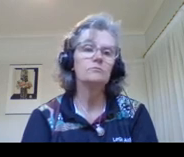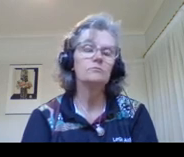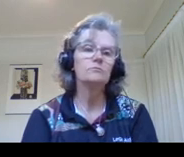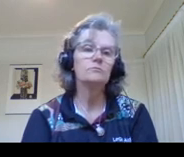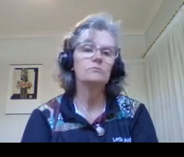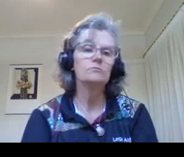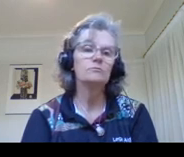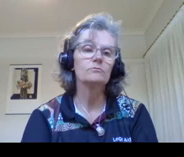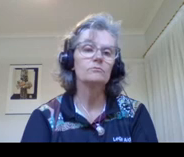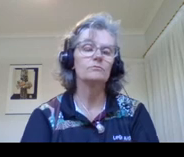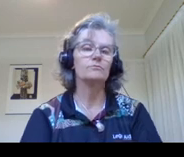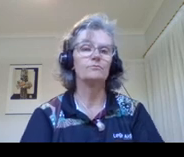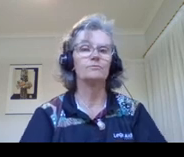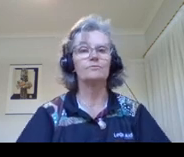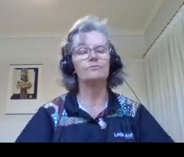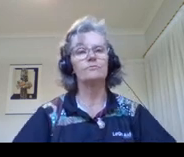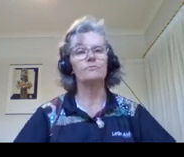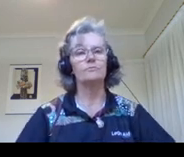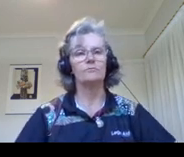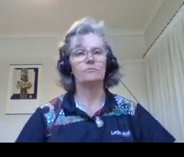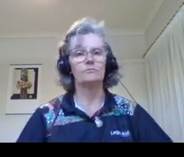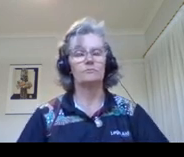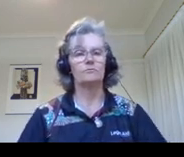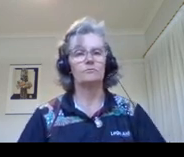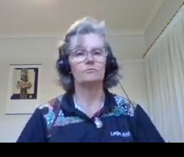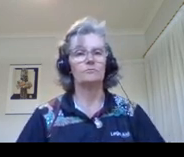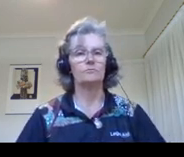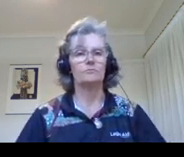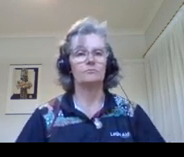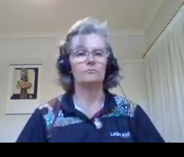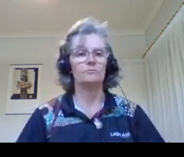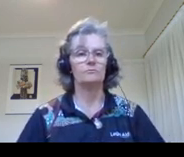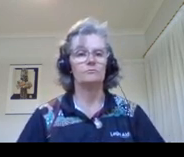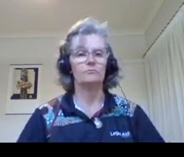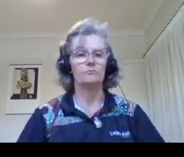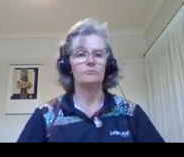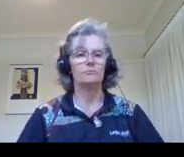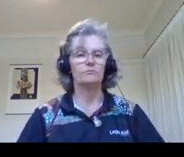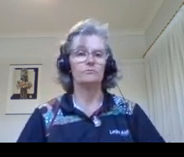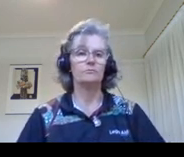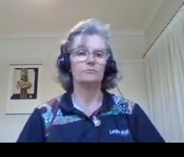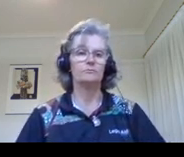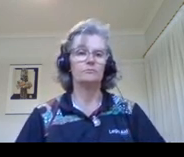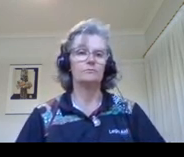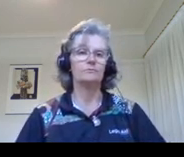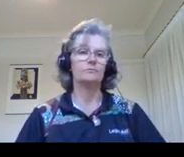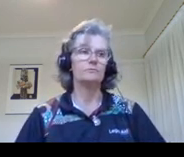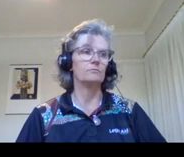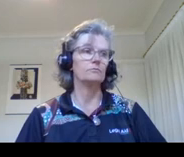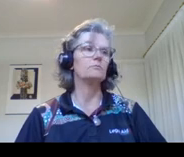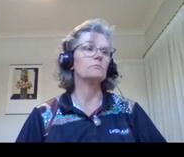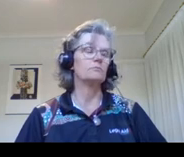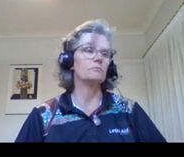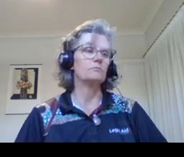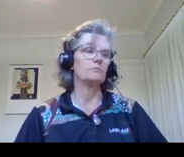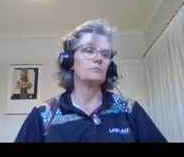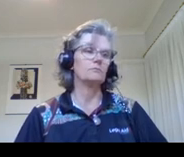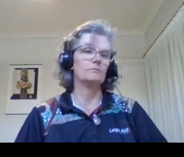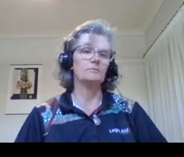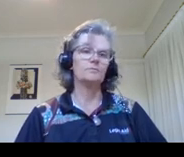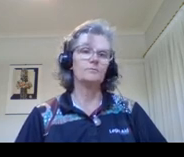money to a fake lawyer in America you may not get your money your money back I mean sometimes